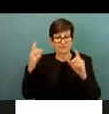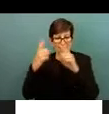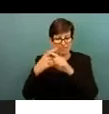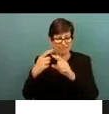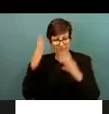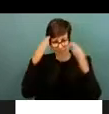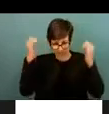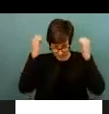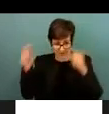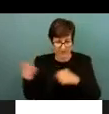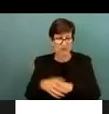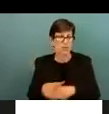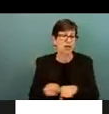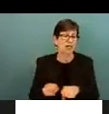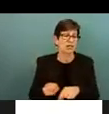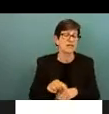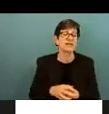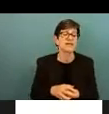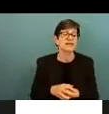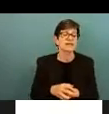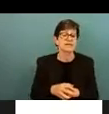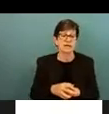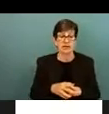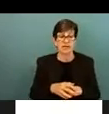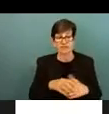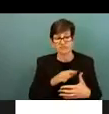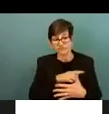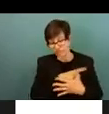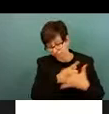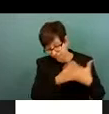a wider range of skillsets that we have identified,